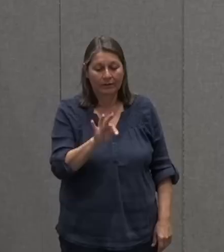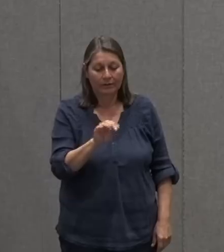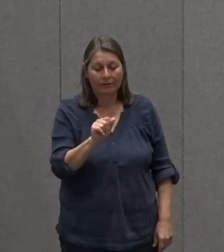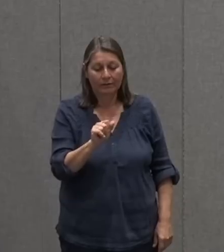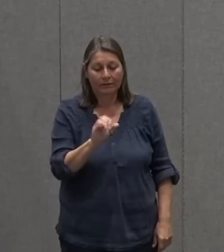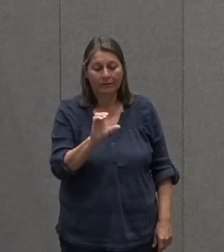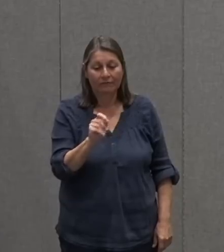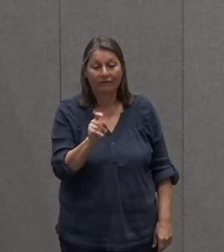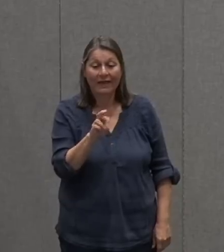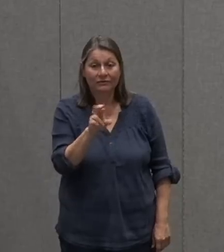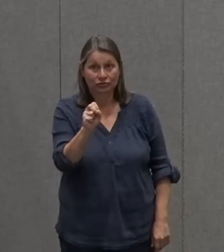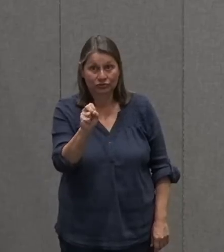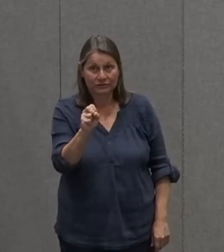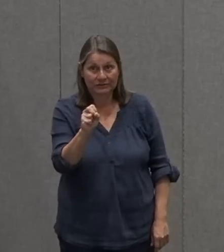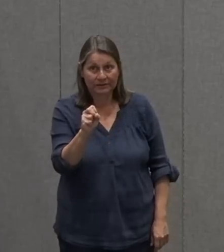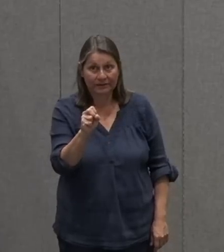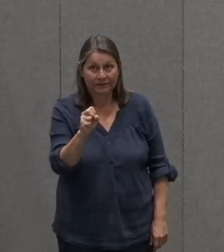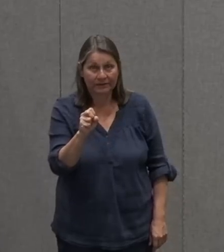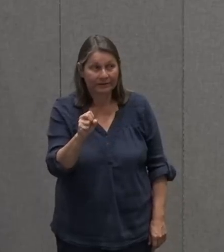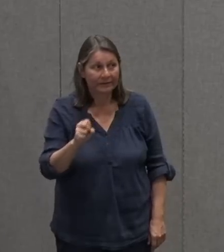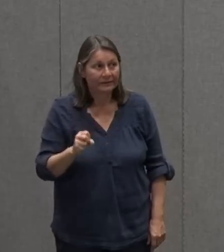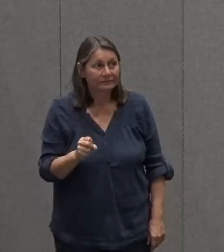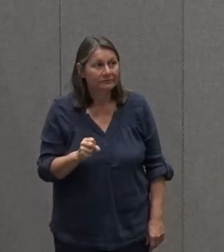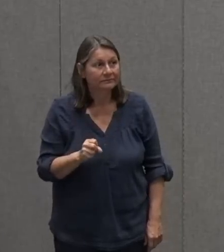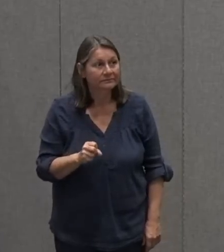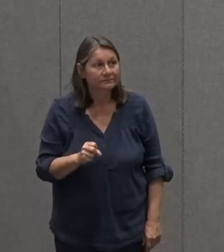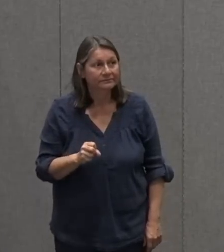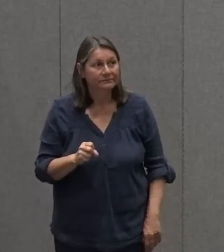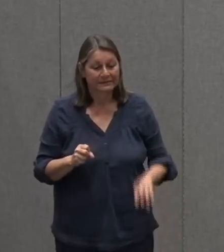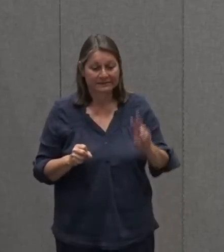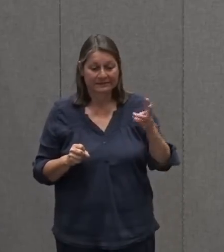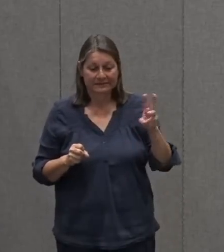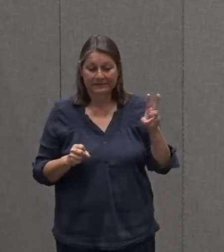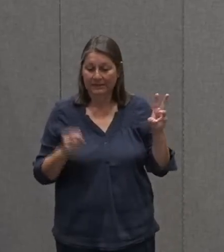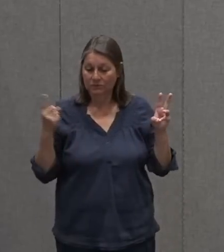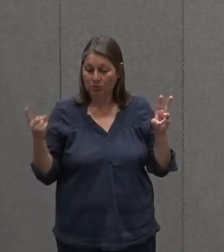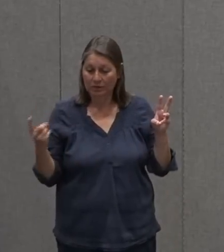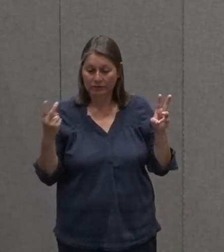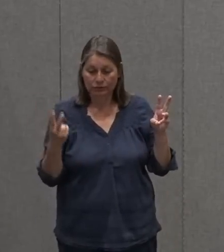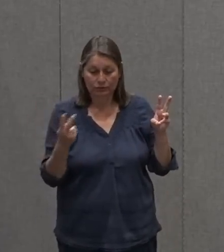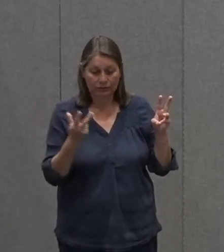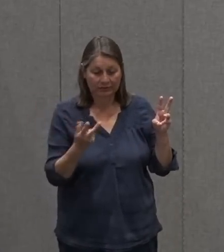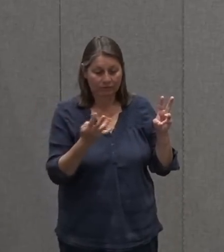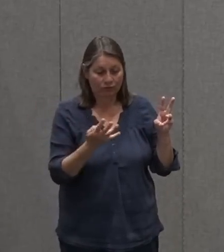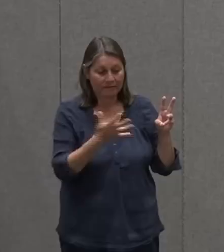So if we go to our factors... 16 has one, two, three, four, five